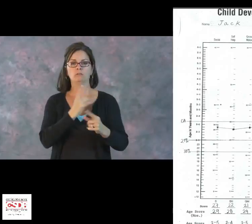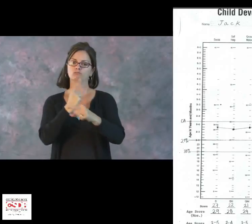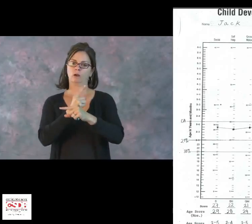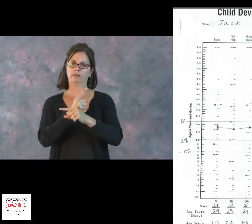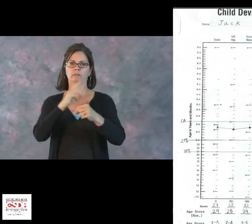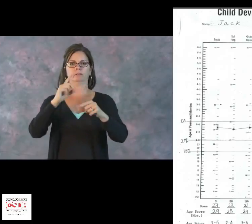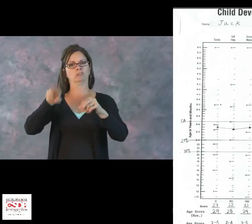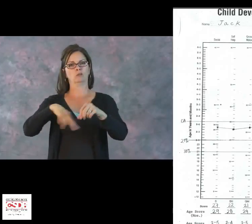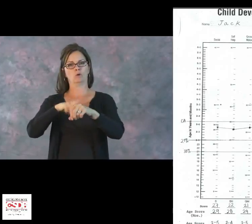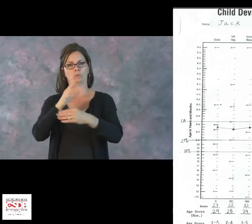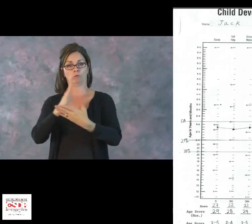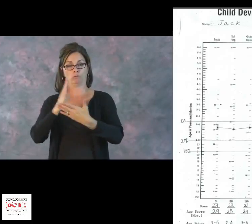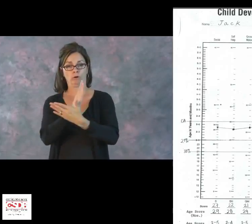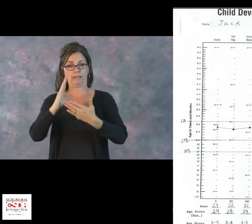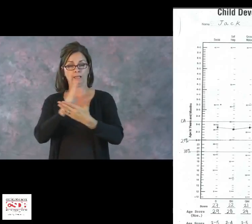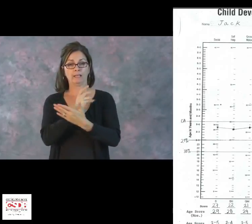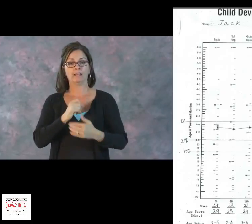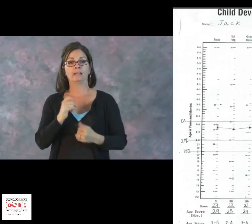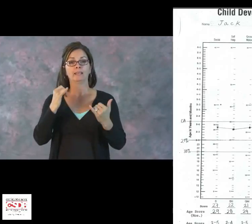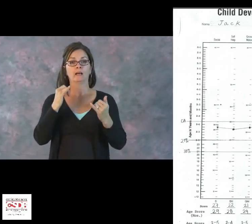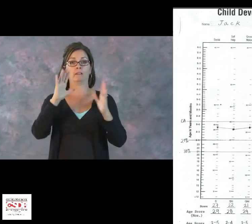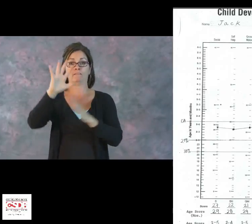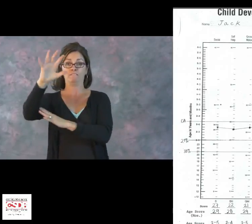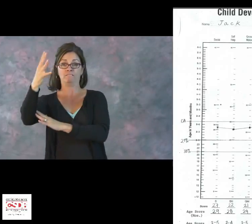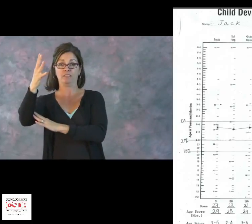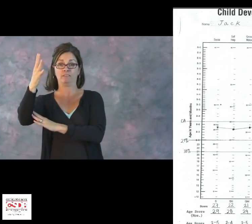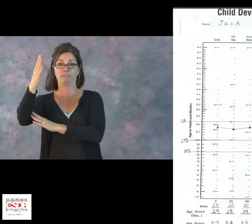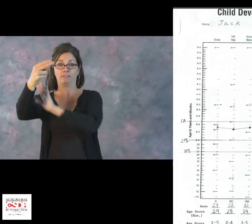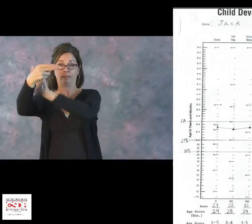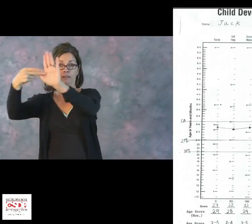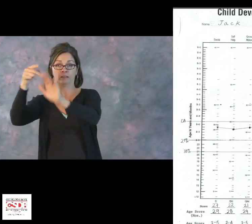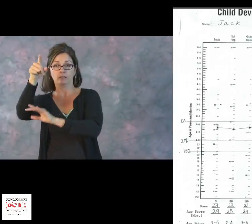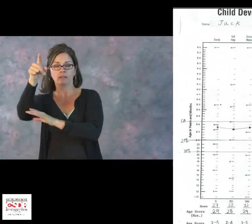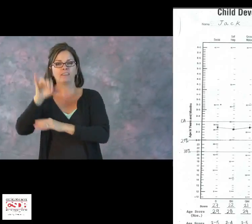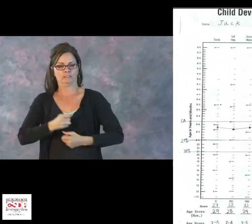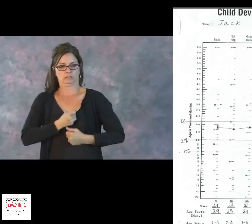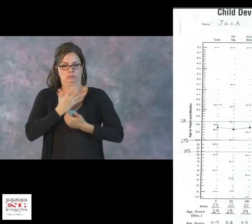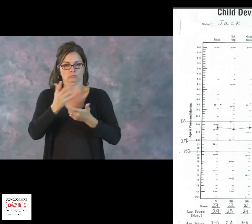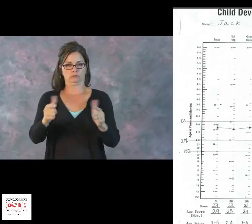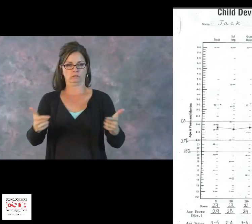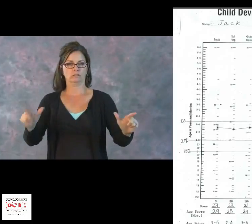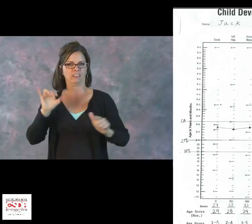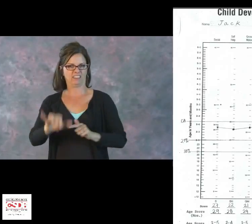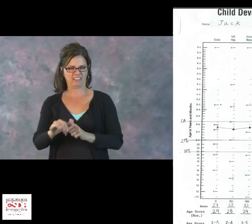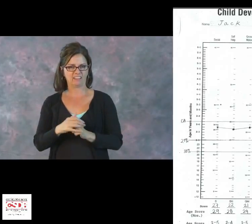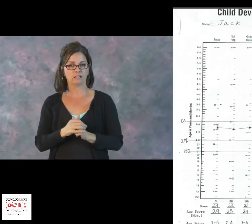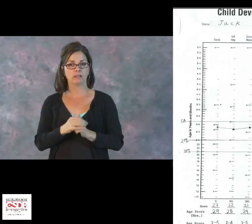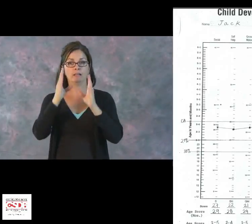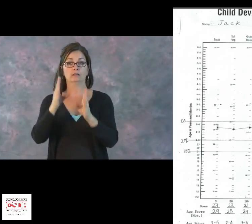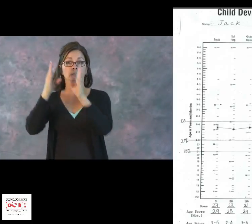Then as we go down to the fifth area, that's the Expressive Language subscale and the one right next to it is